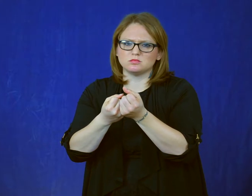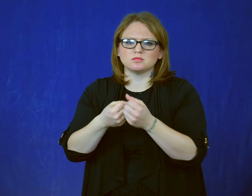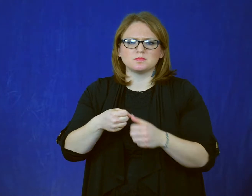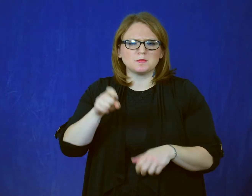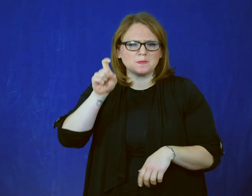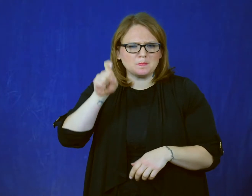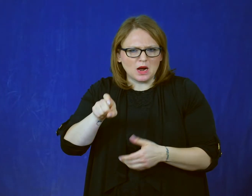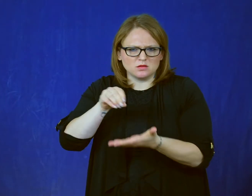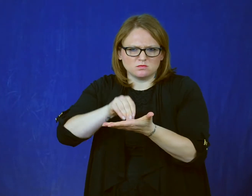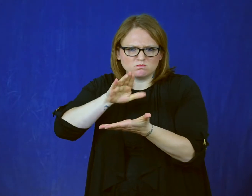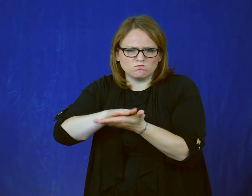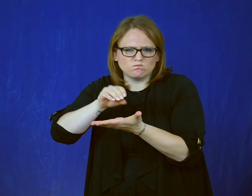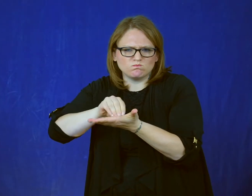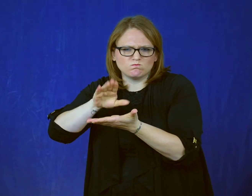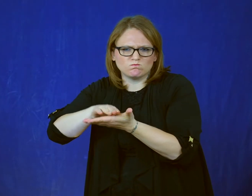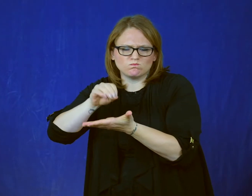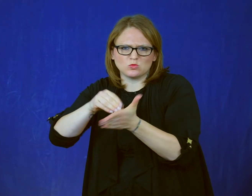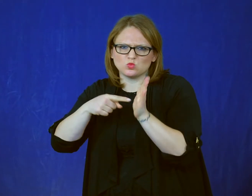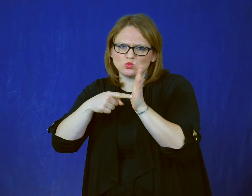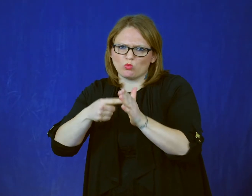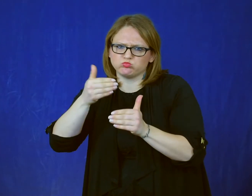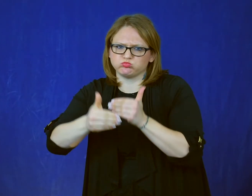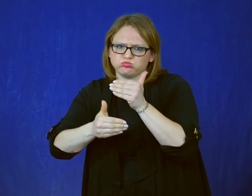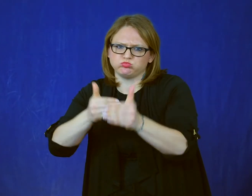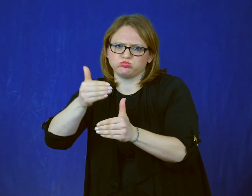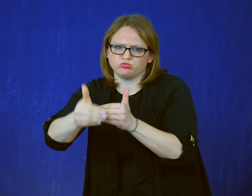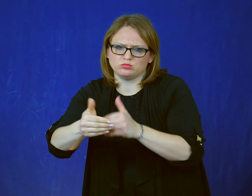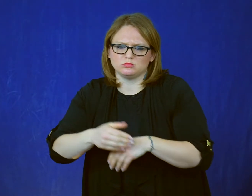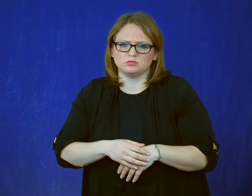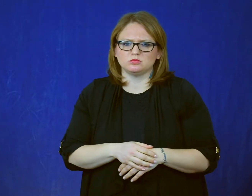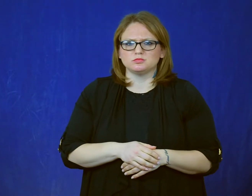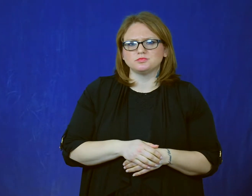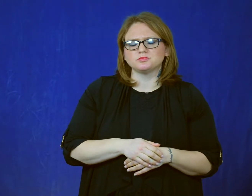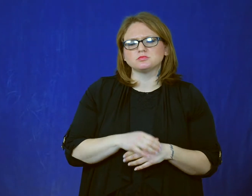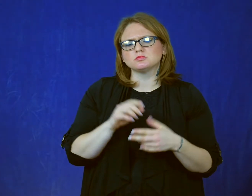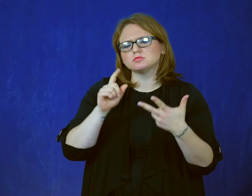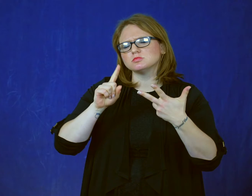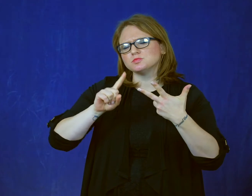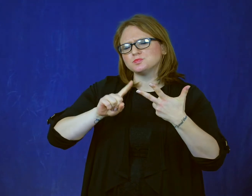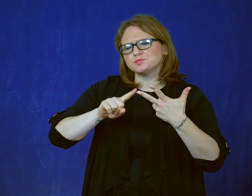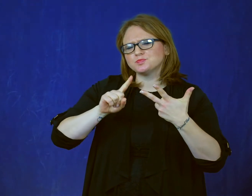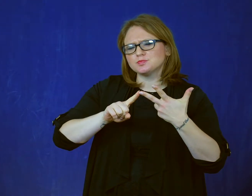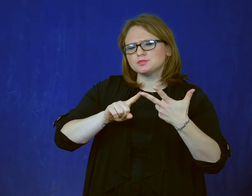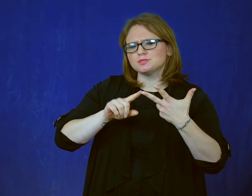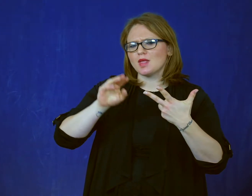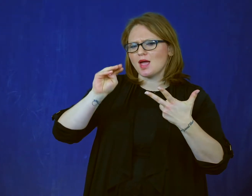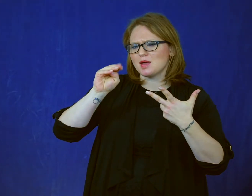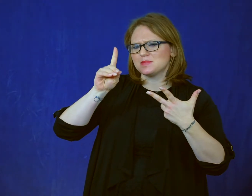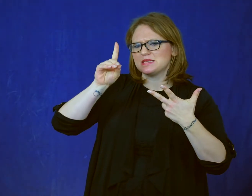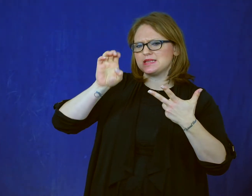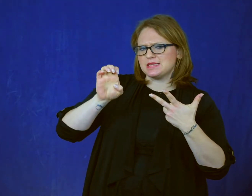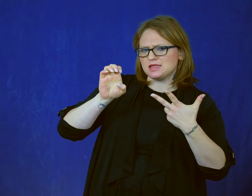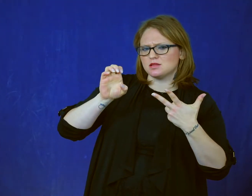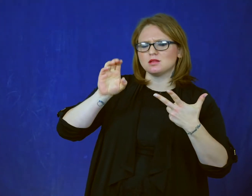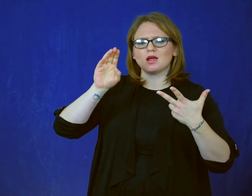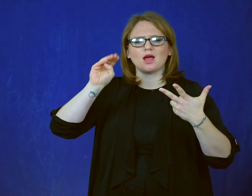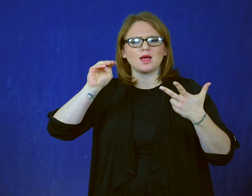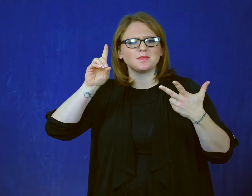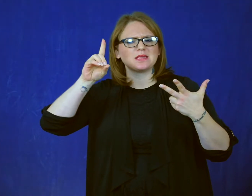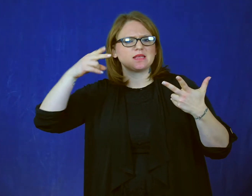progress on meeting benchmarks including language acquisition; 3) The Minnesota Department of Education and